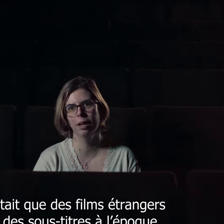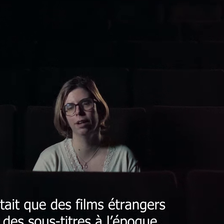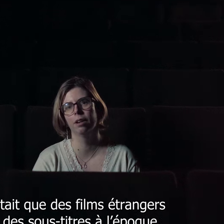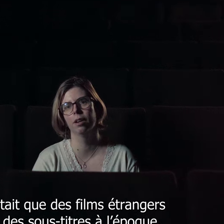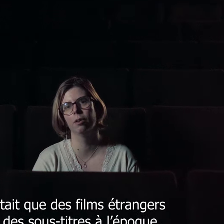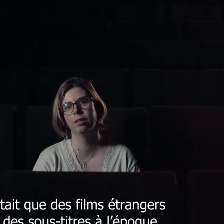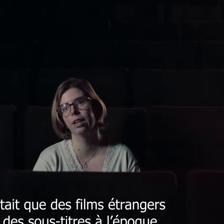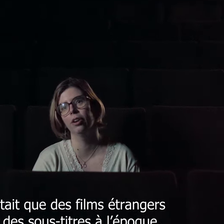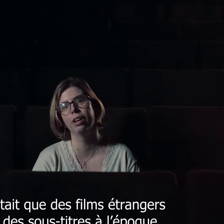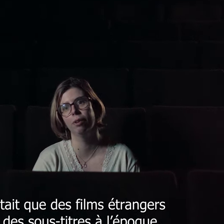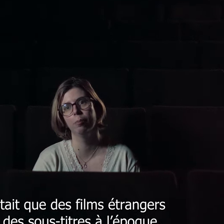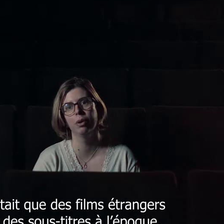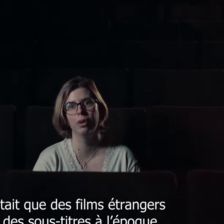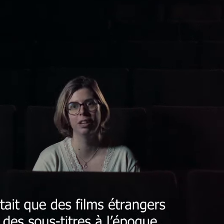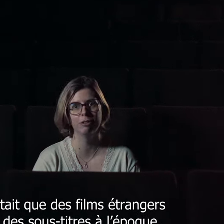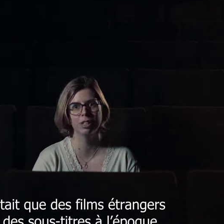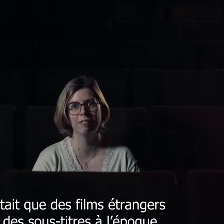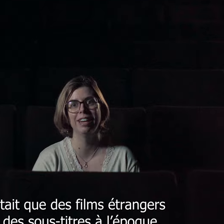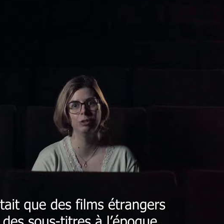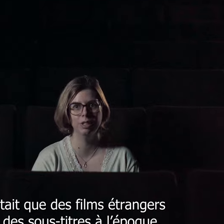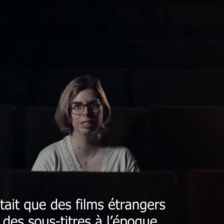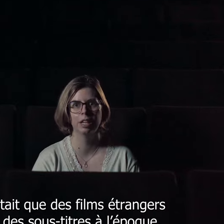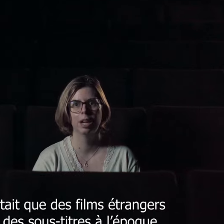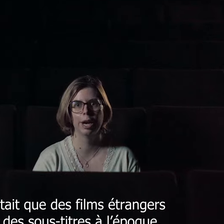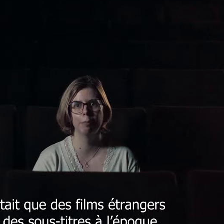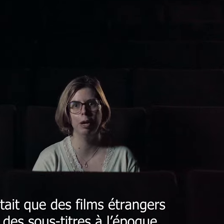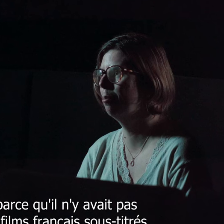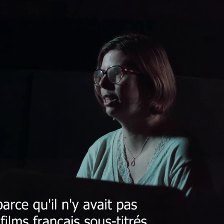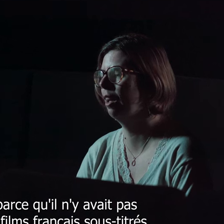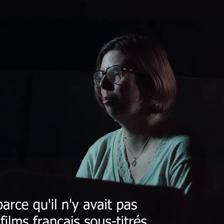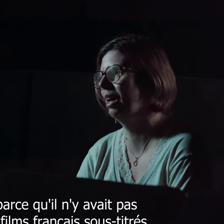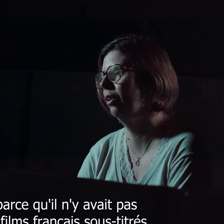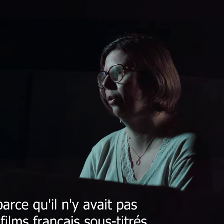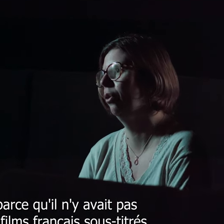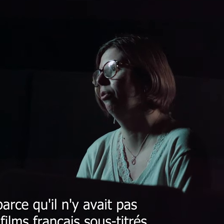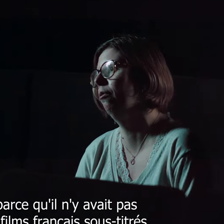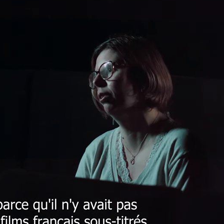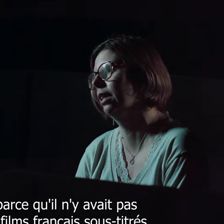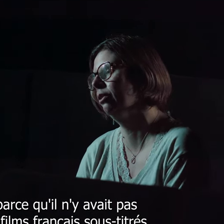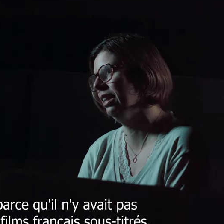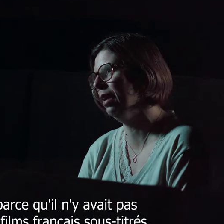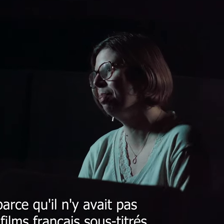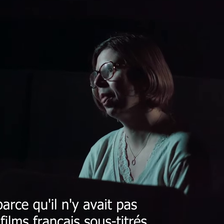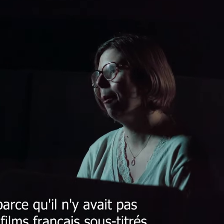And it was only foreign films with subtitles at the time, because there were no French films with subtitles.